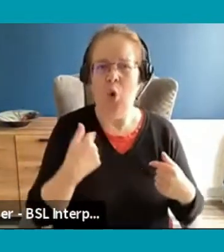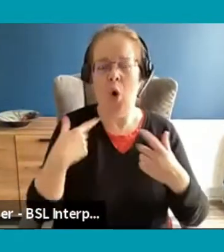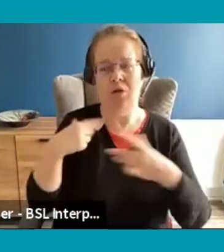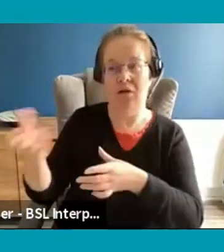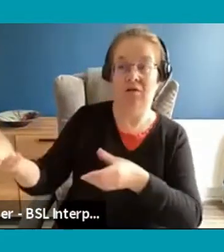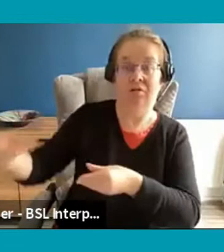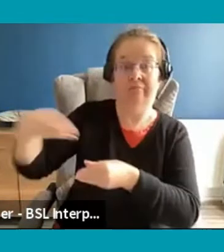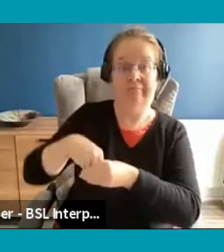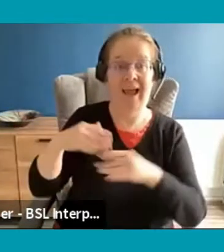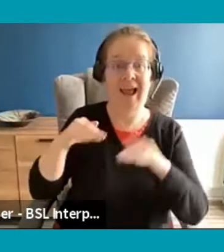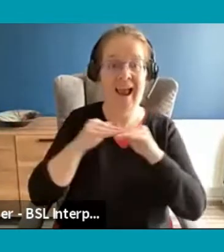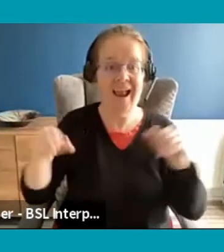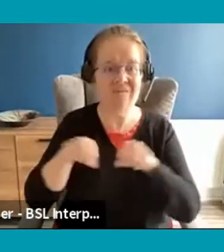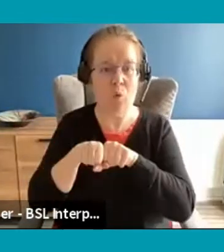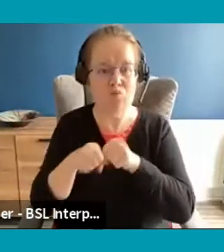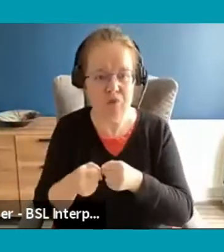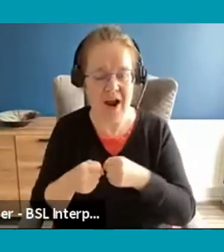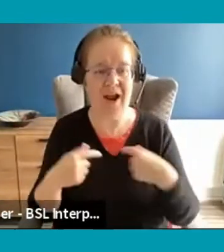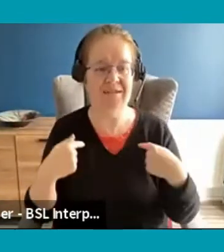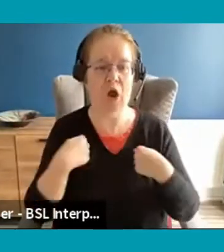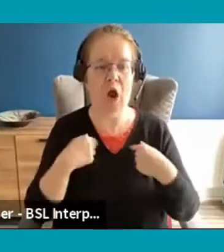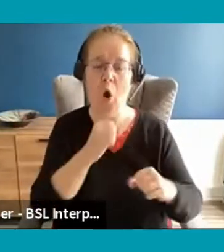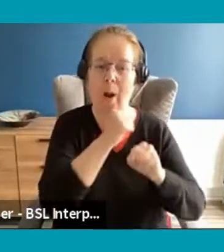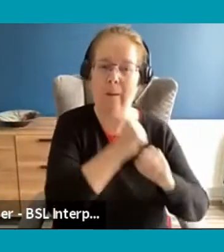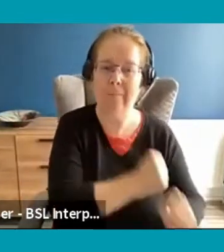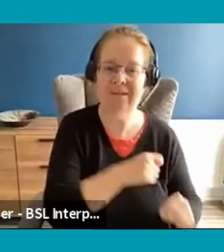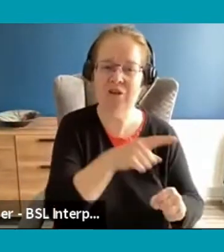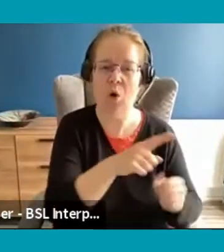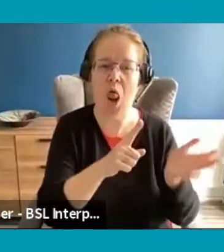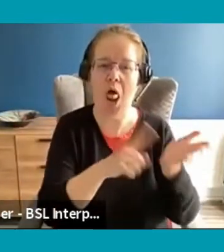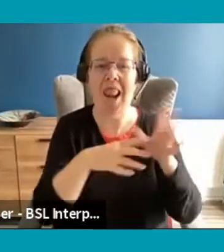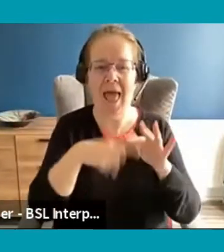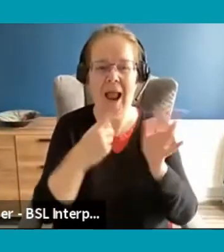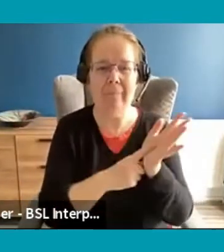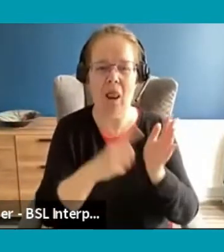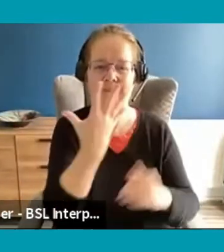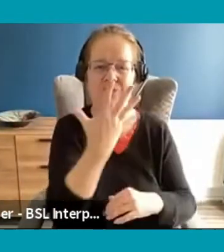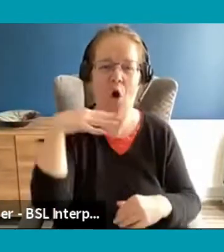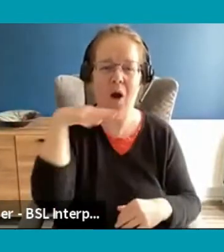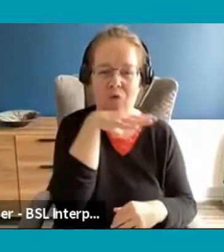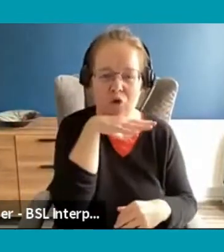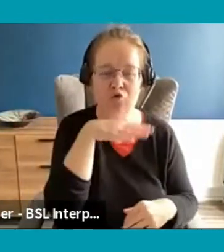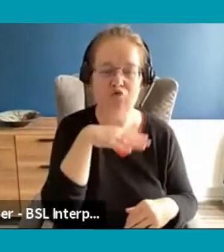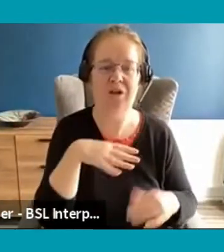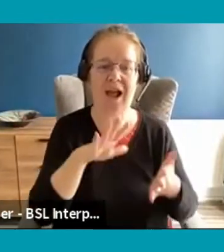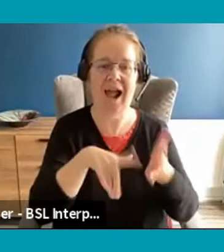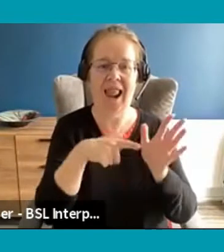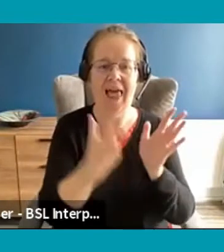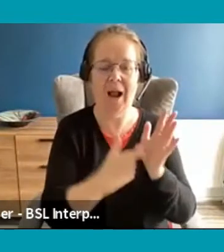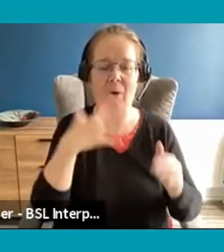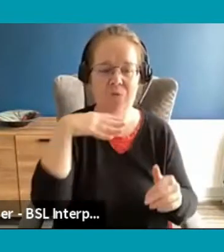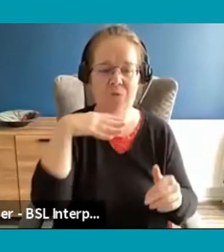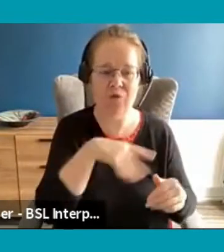We committed to the valuable 500, two commitments on the valuable 500 of note, one is that we said we will promote what